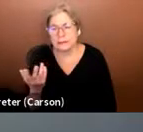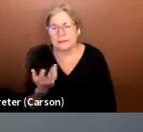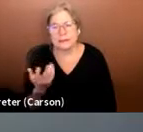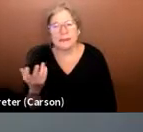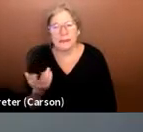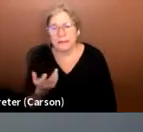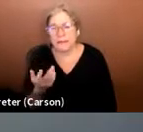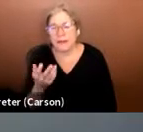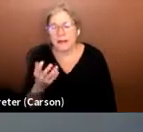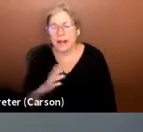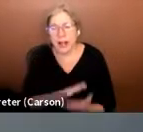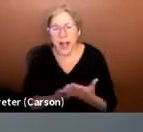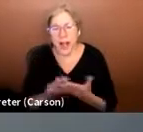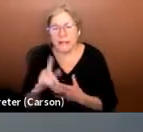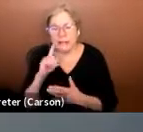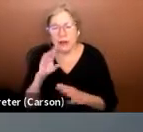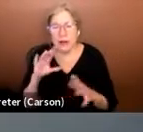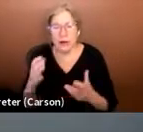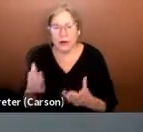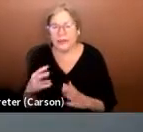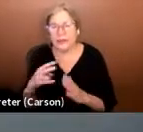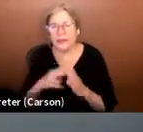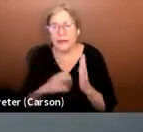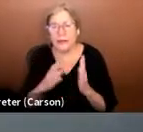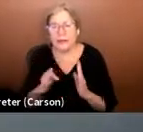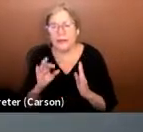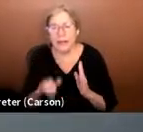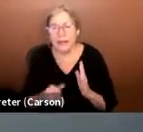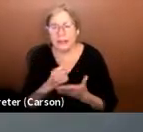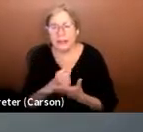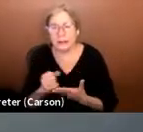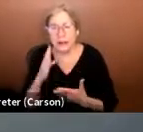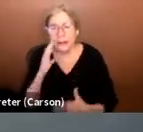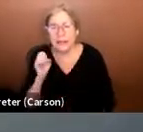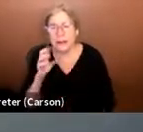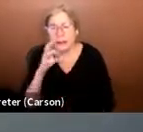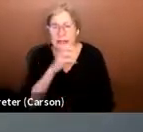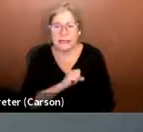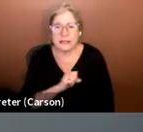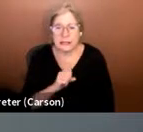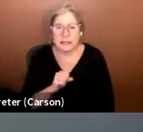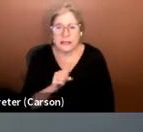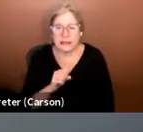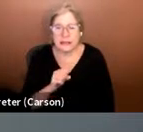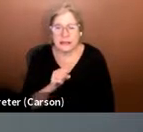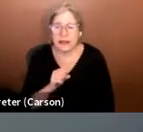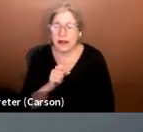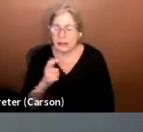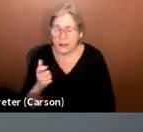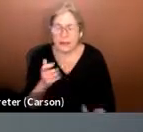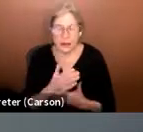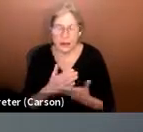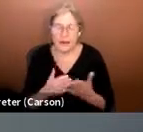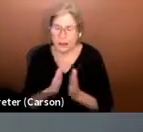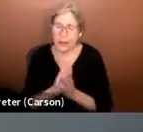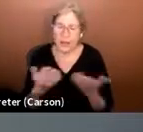college for a course, the reader of that script would be missing a chunk of the book. So